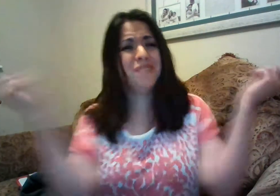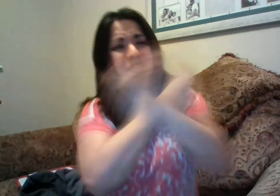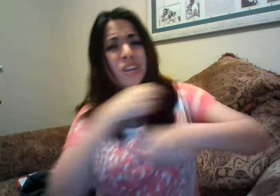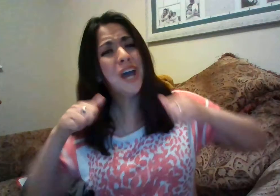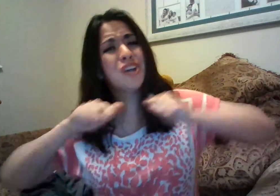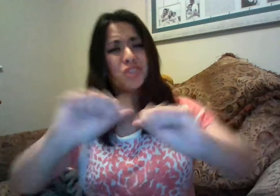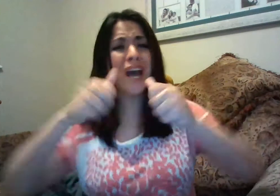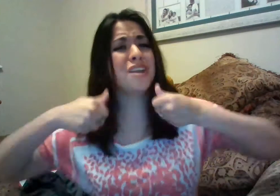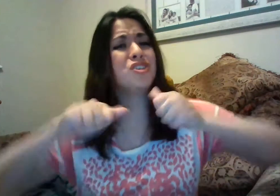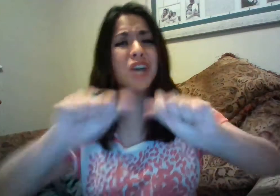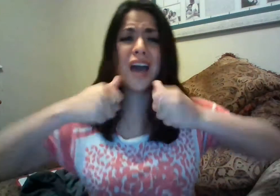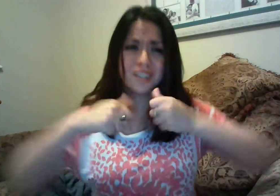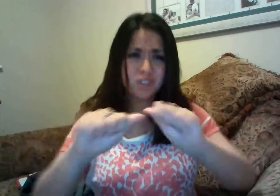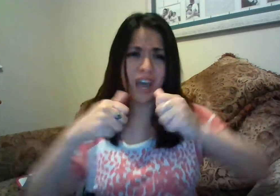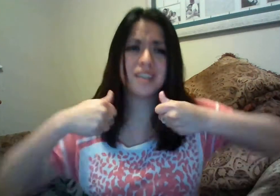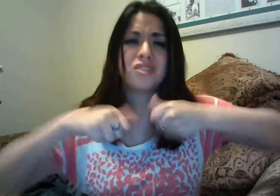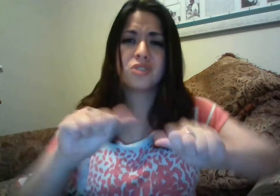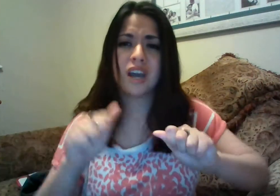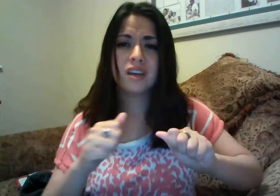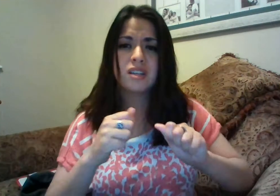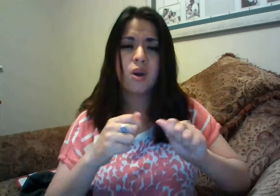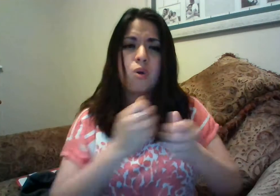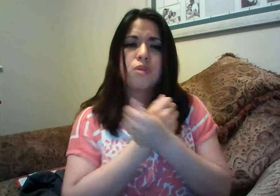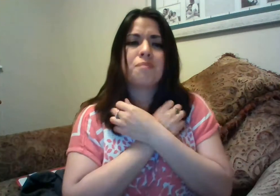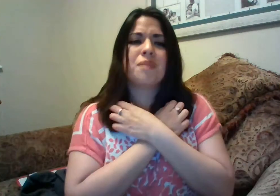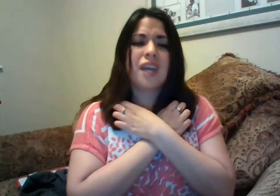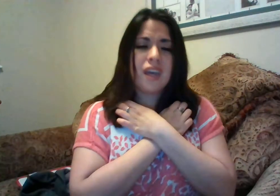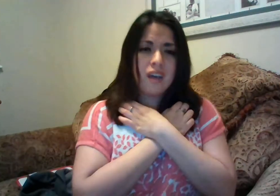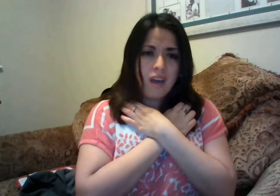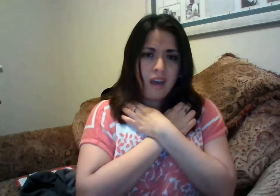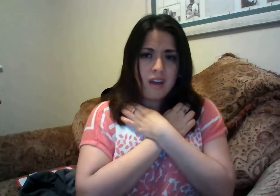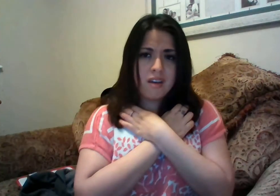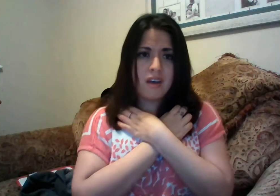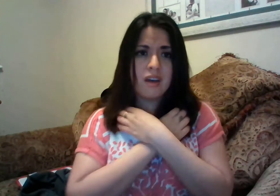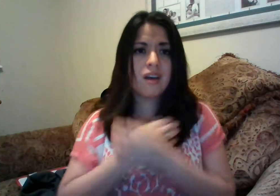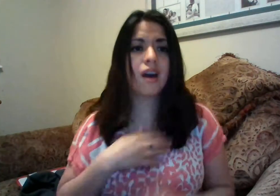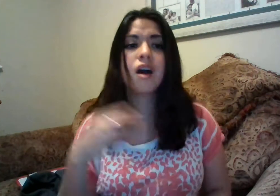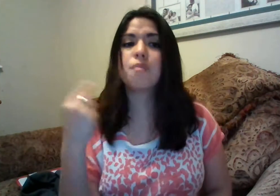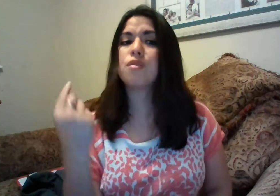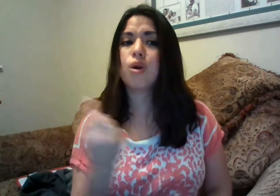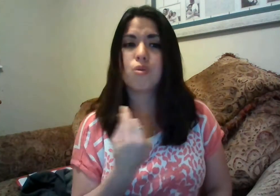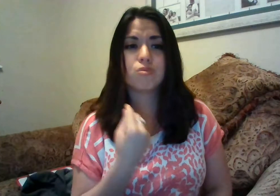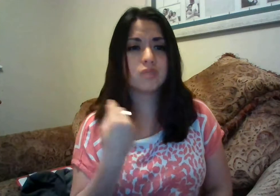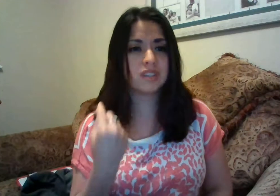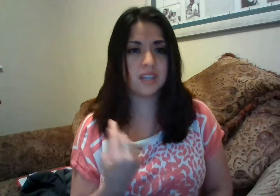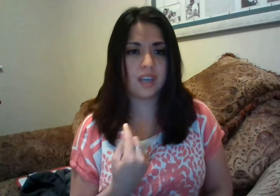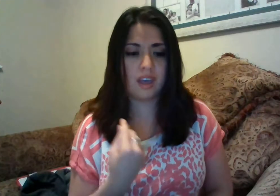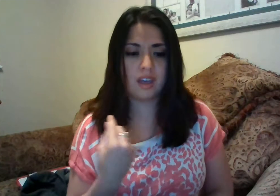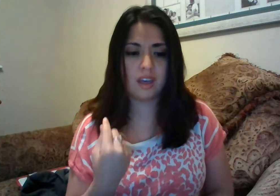I try and I try and I try and I try and I try Just hold me, I'm lonely